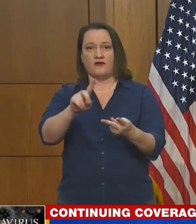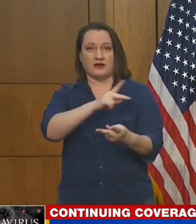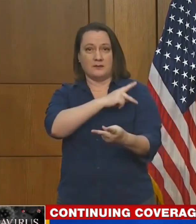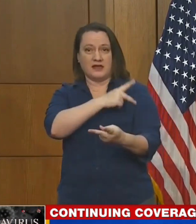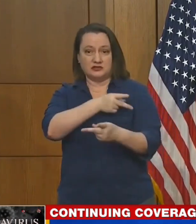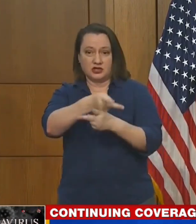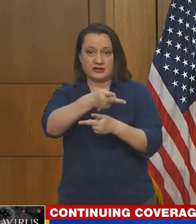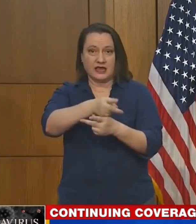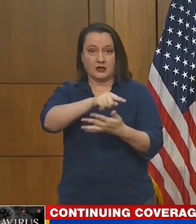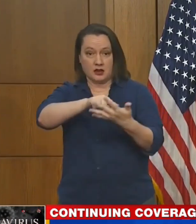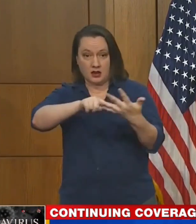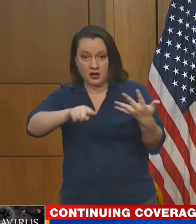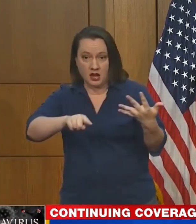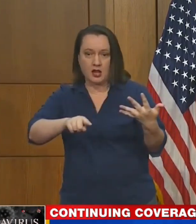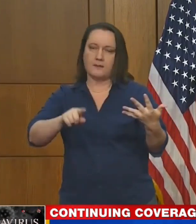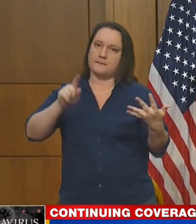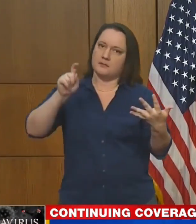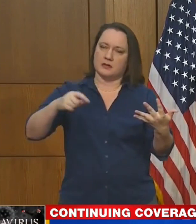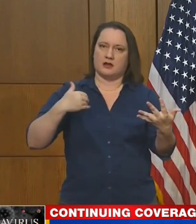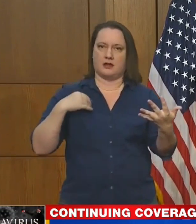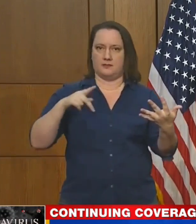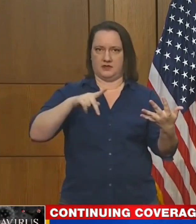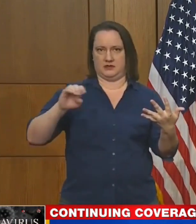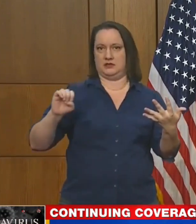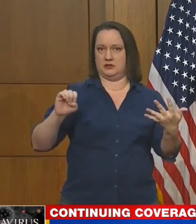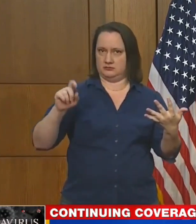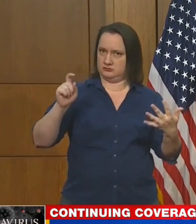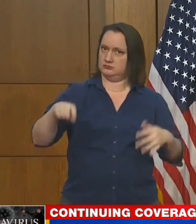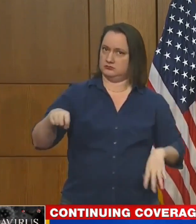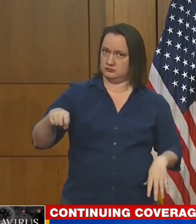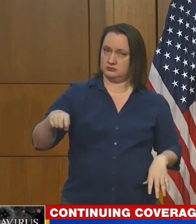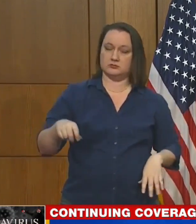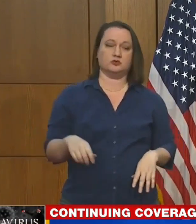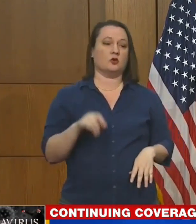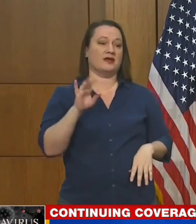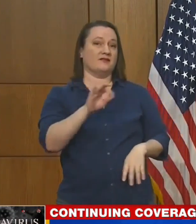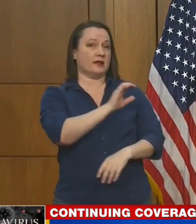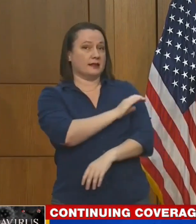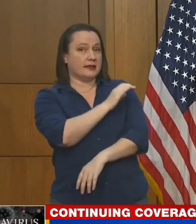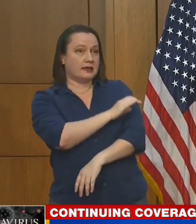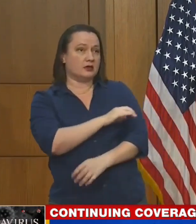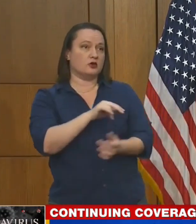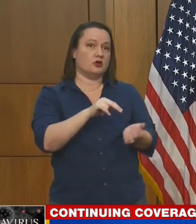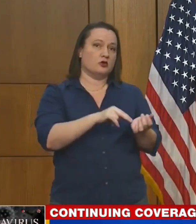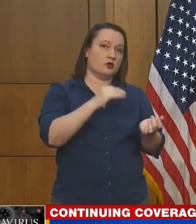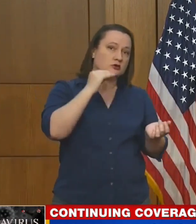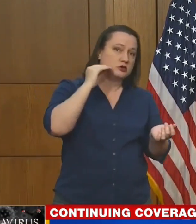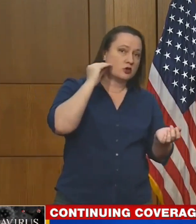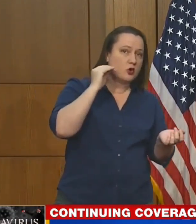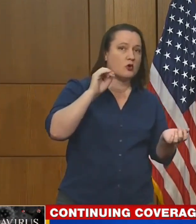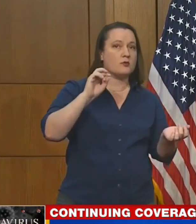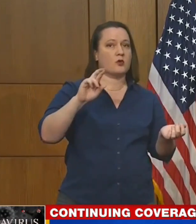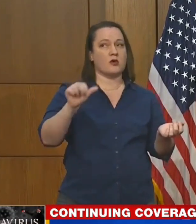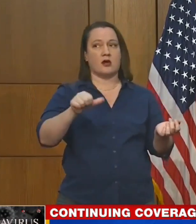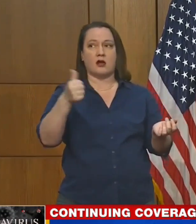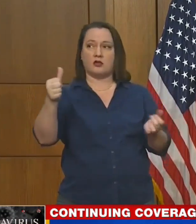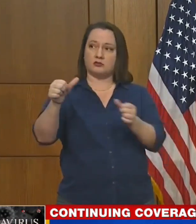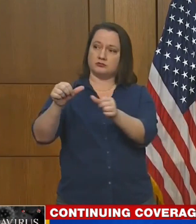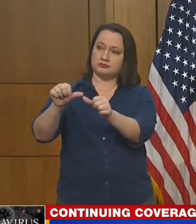RELATED ACTIVITIES LIKE TESTING CLINIC OR A NURSING HOME OR